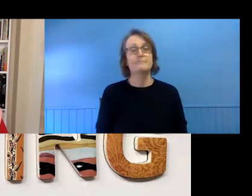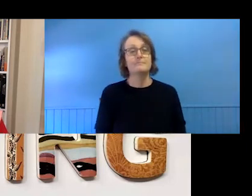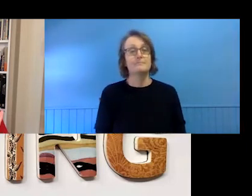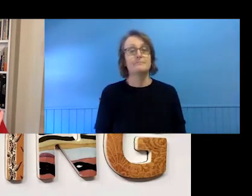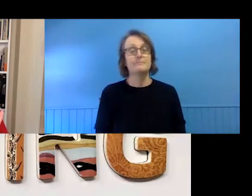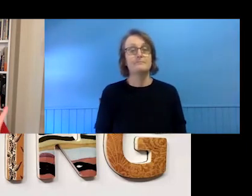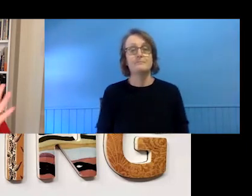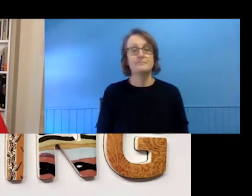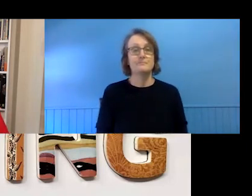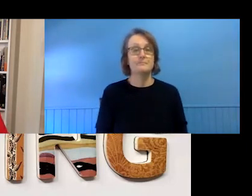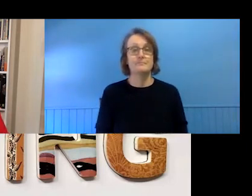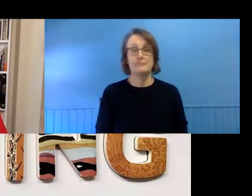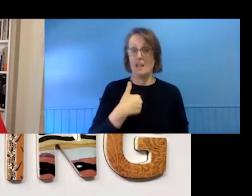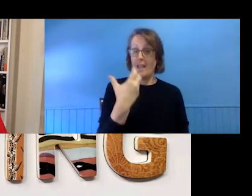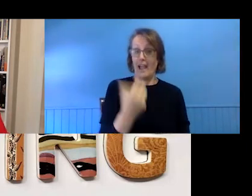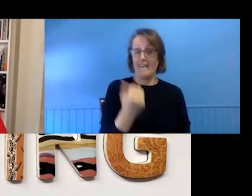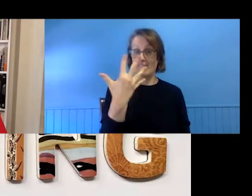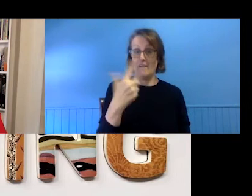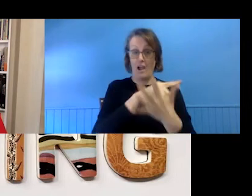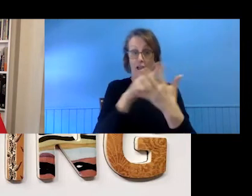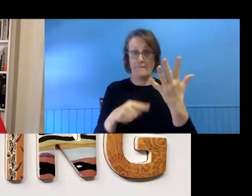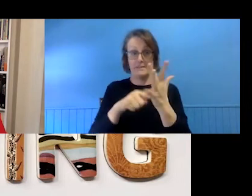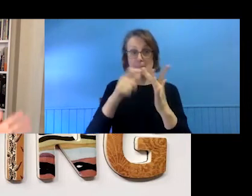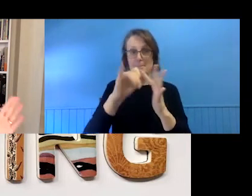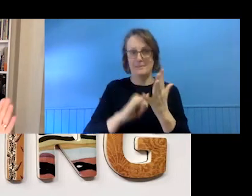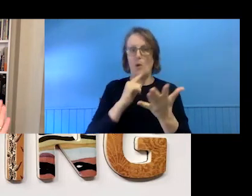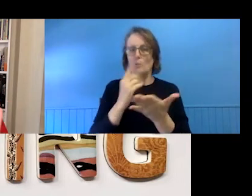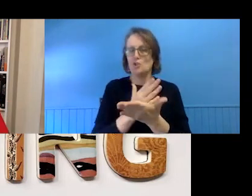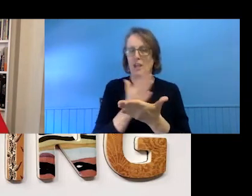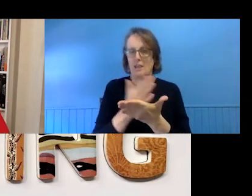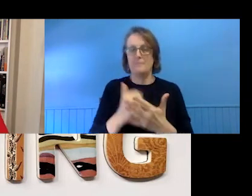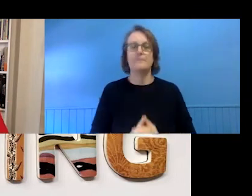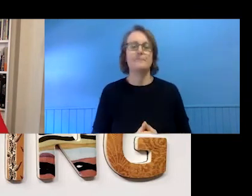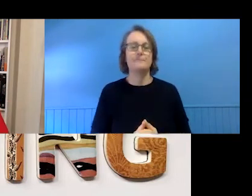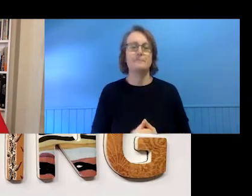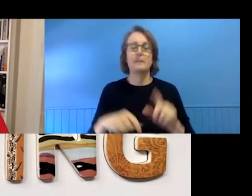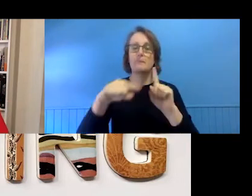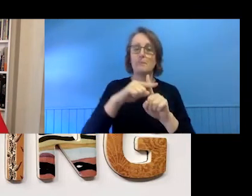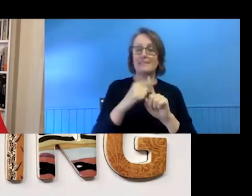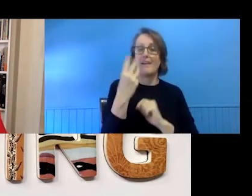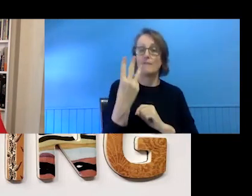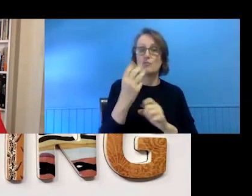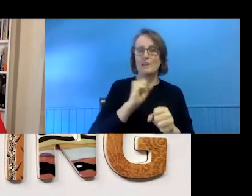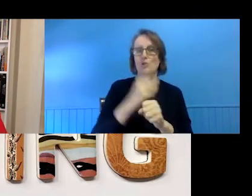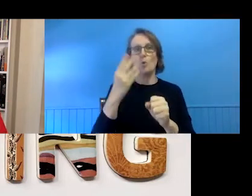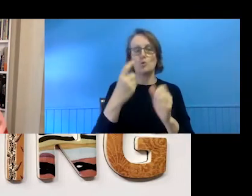time. I have five tips to share with you and three golden rules - lots of